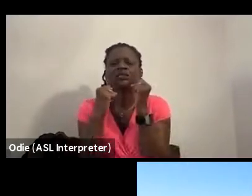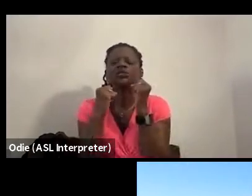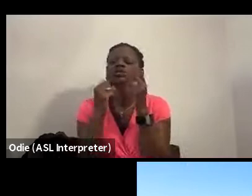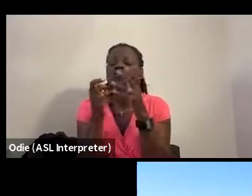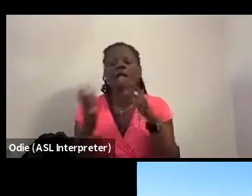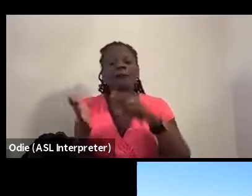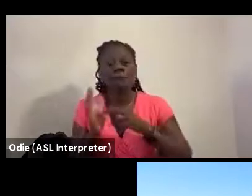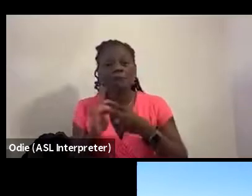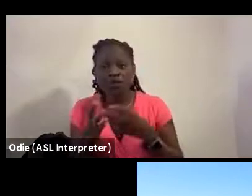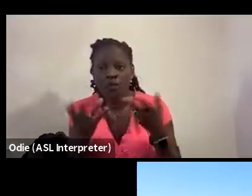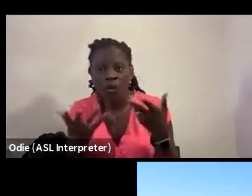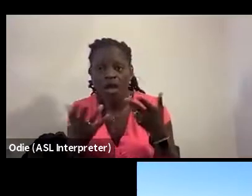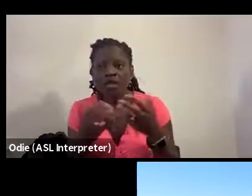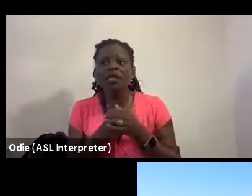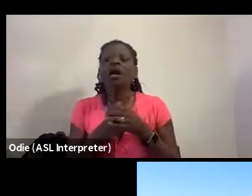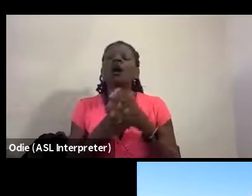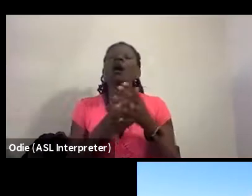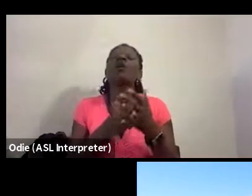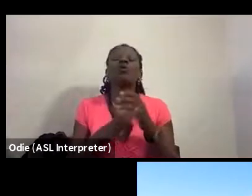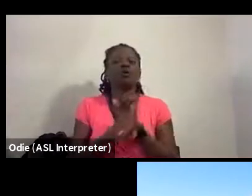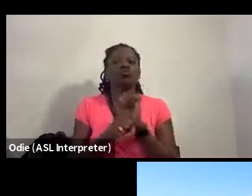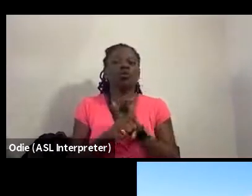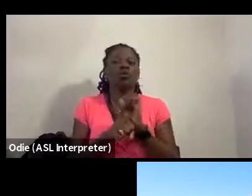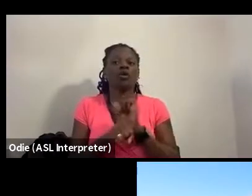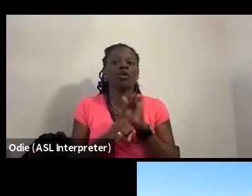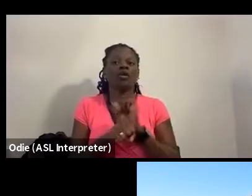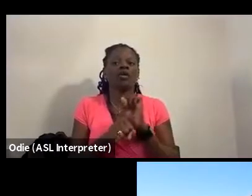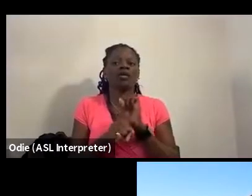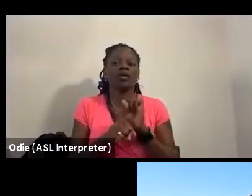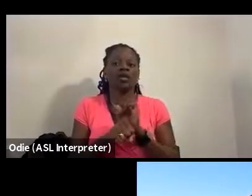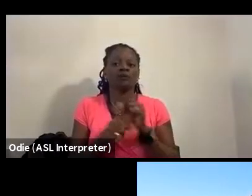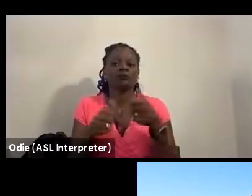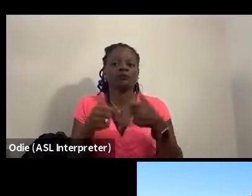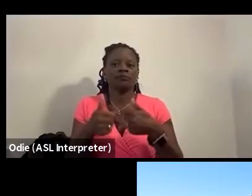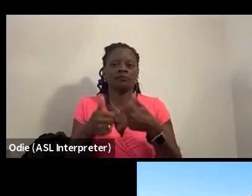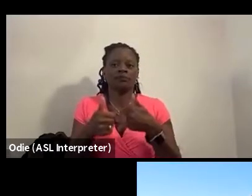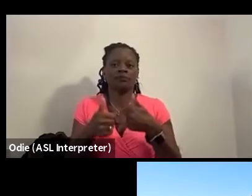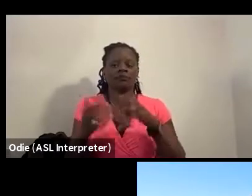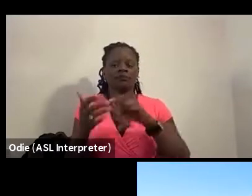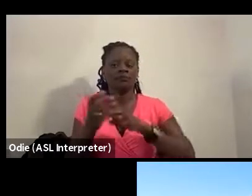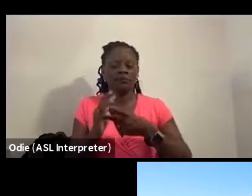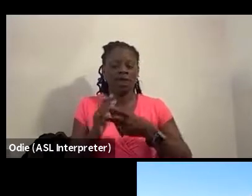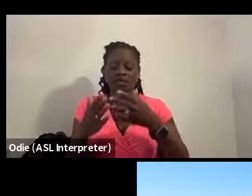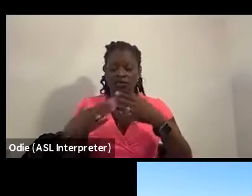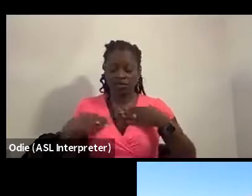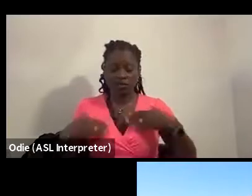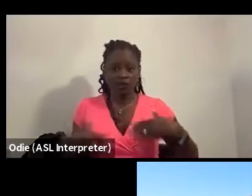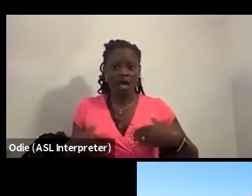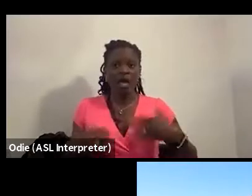oh, I'm so glad it's working because that means your body is actually responding